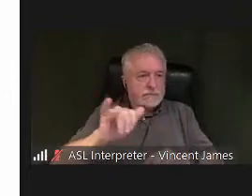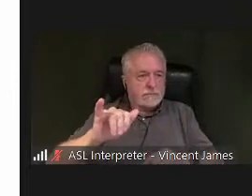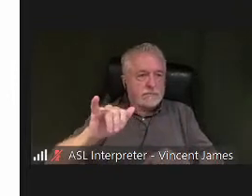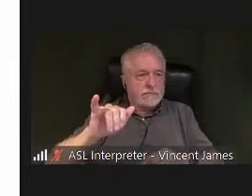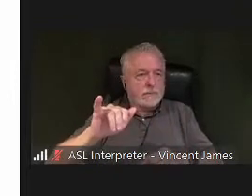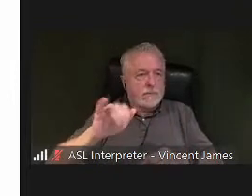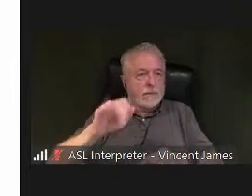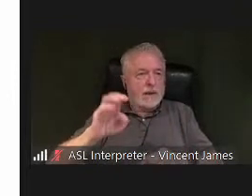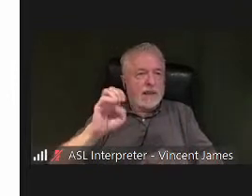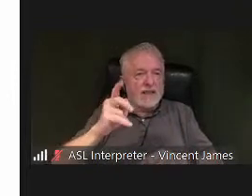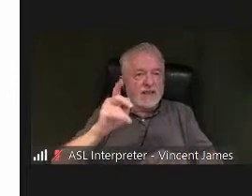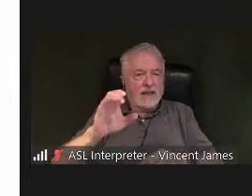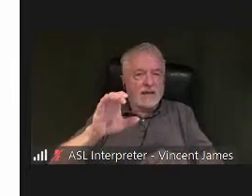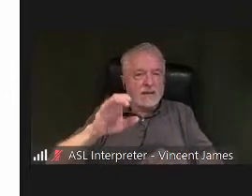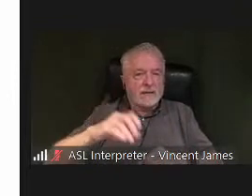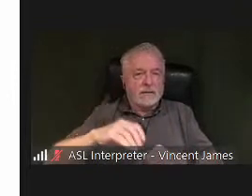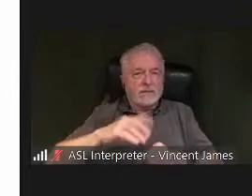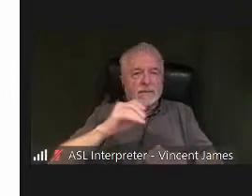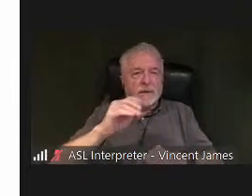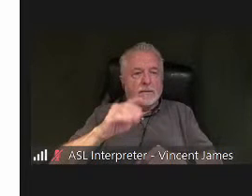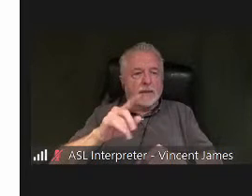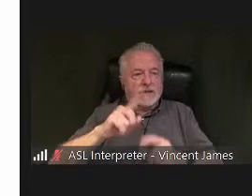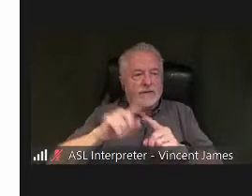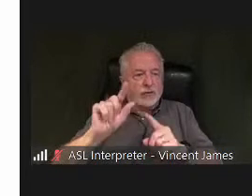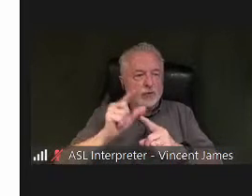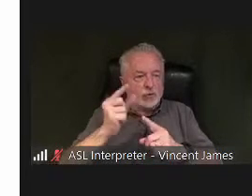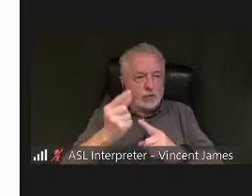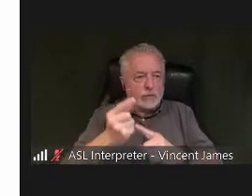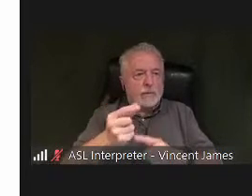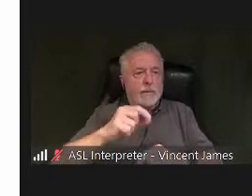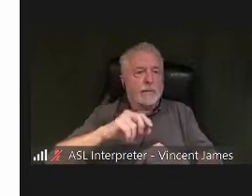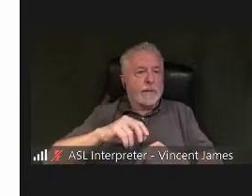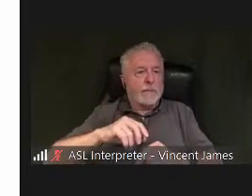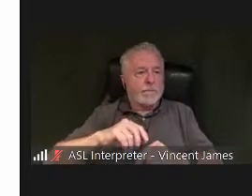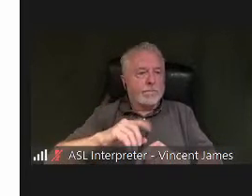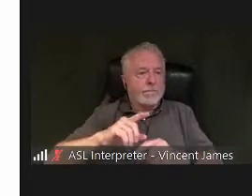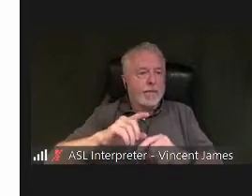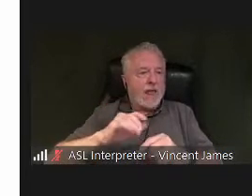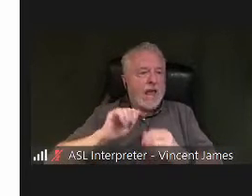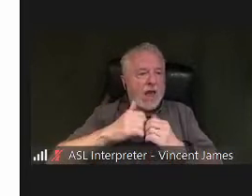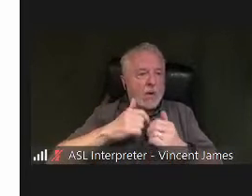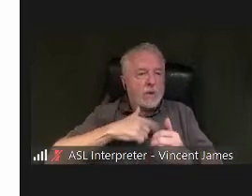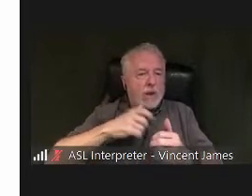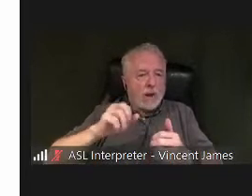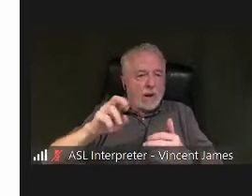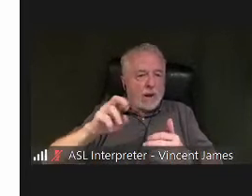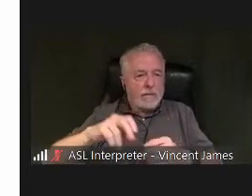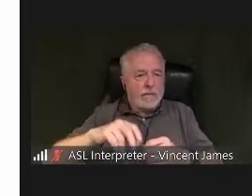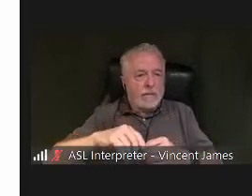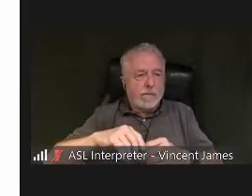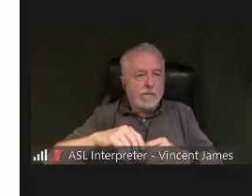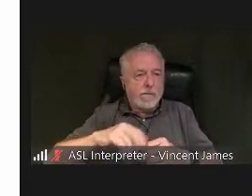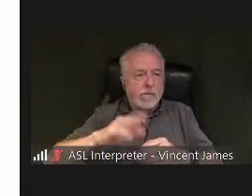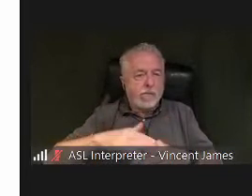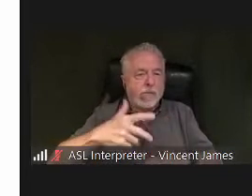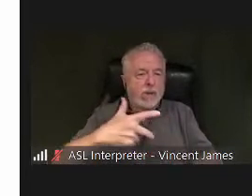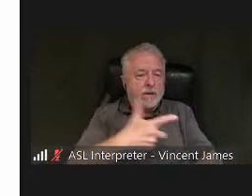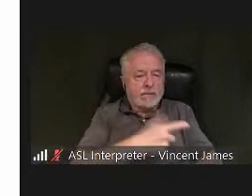by ethnicity and by different groups how where we are. On the vaccine.